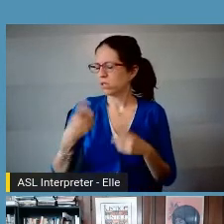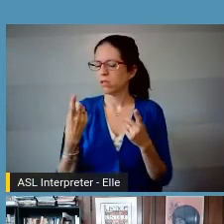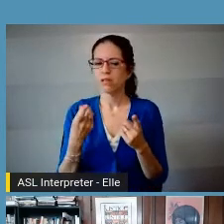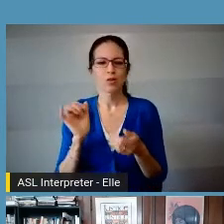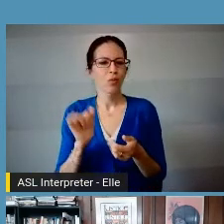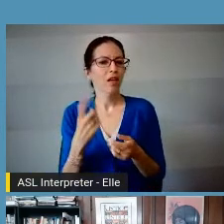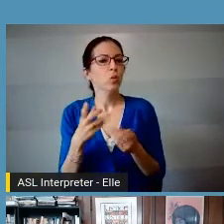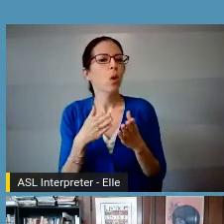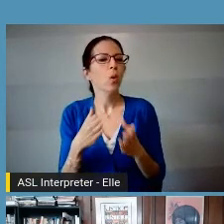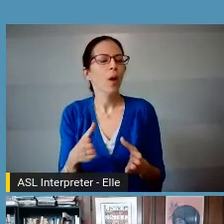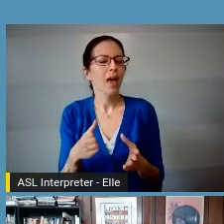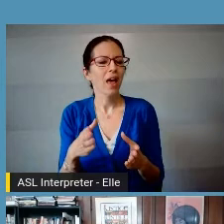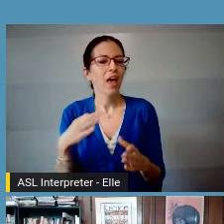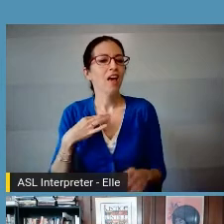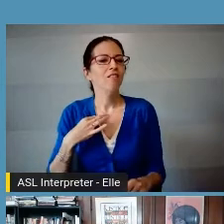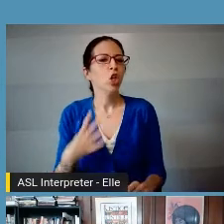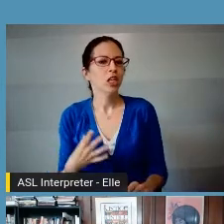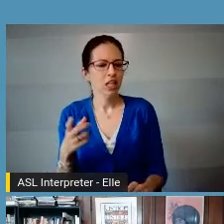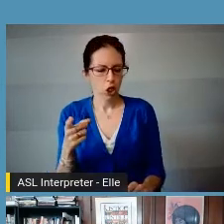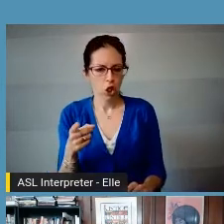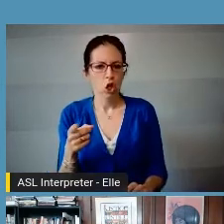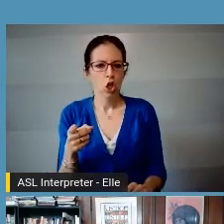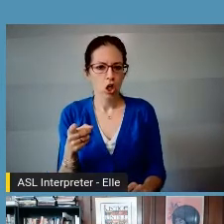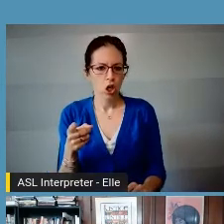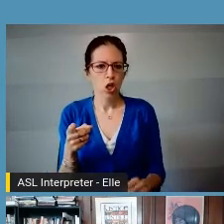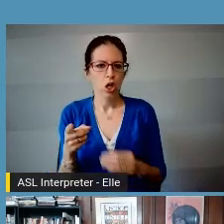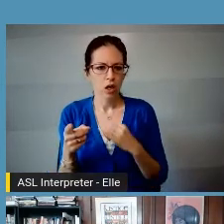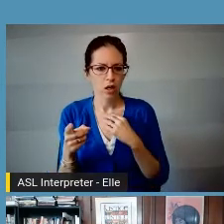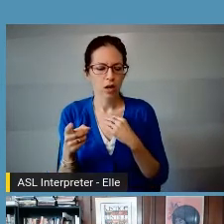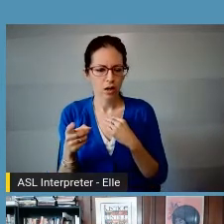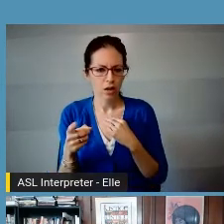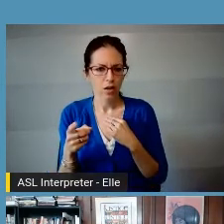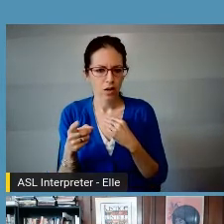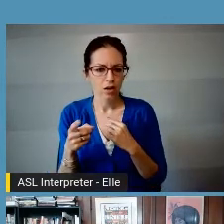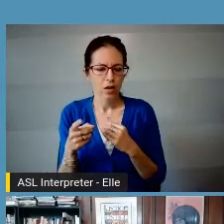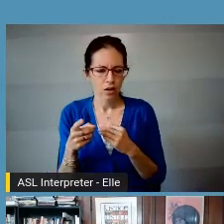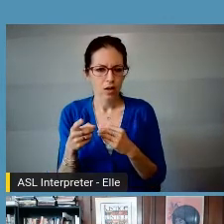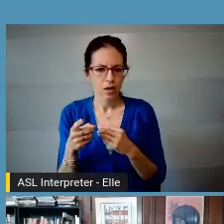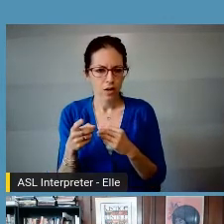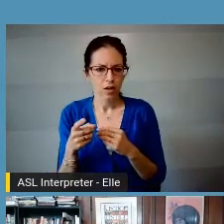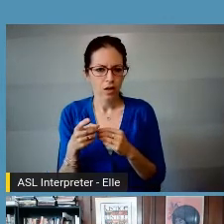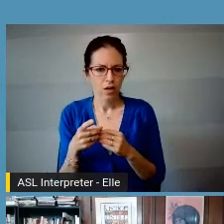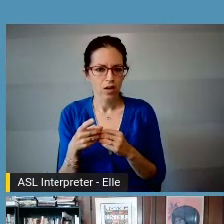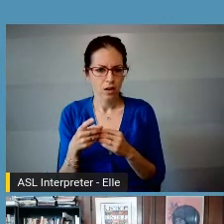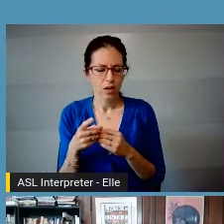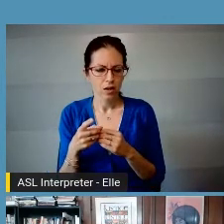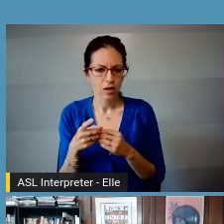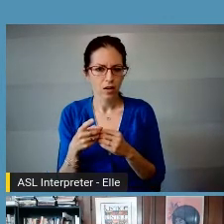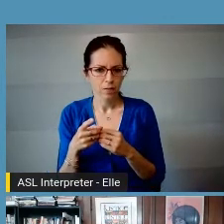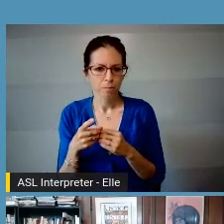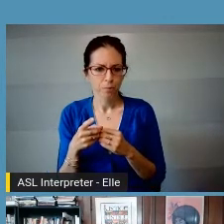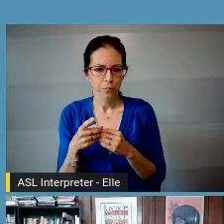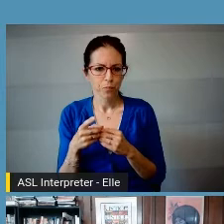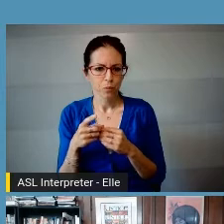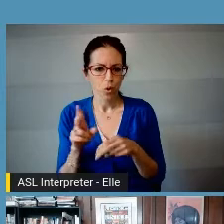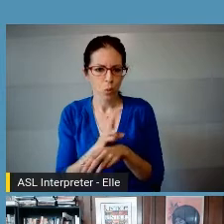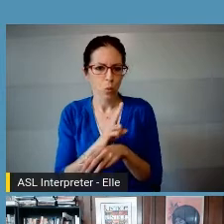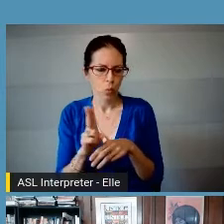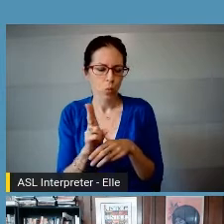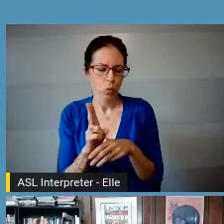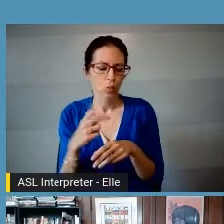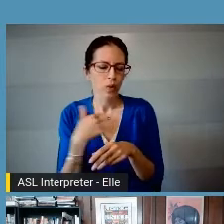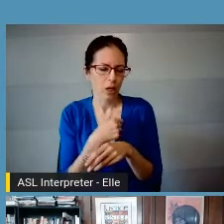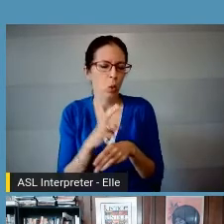have help at the museum is by posting the breaking news and I can talk you more about